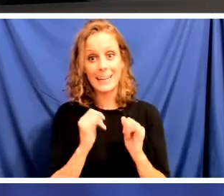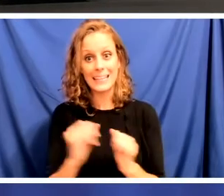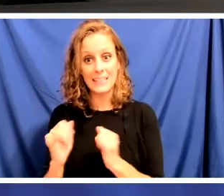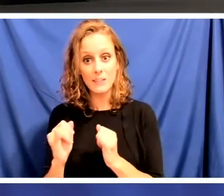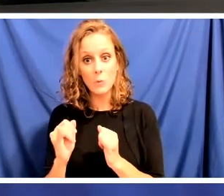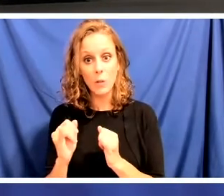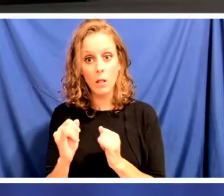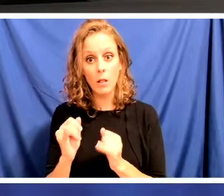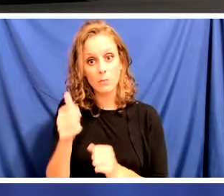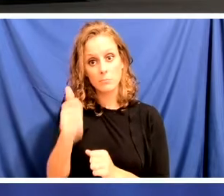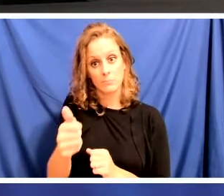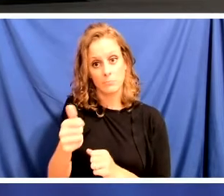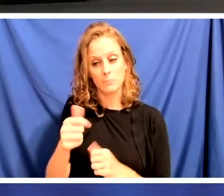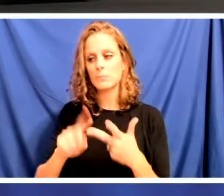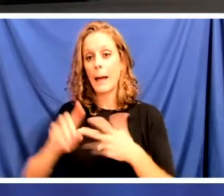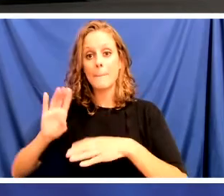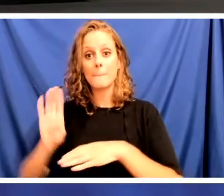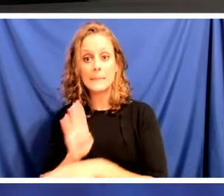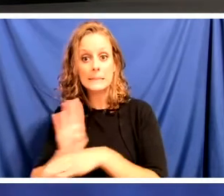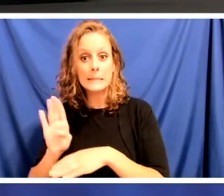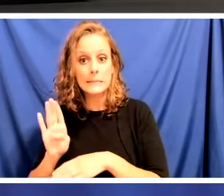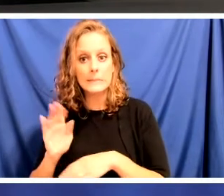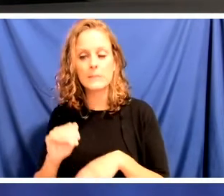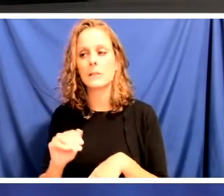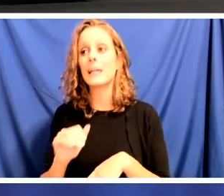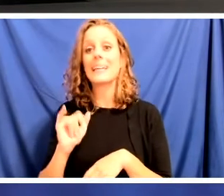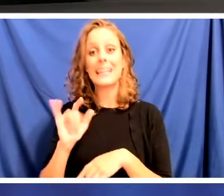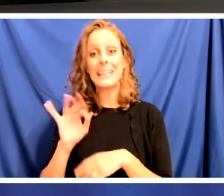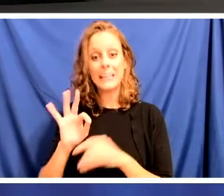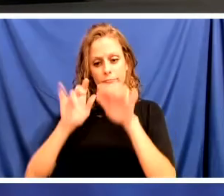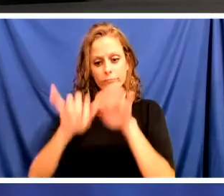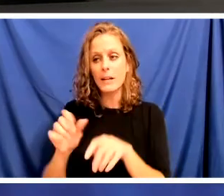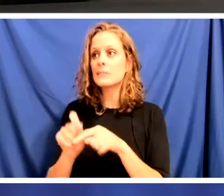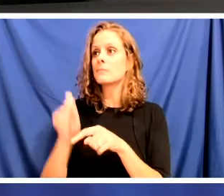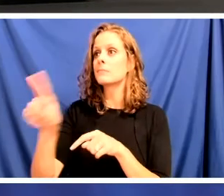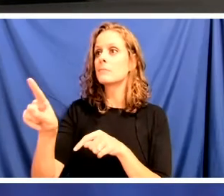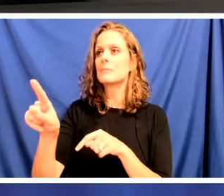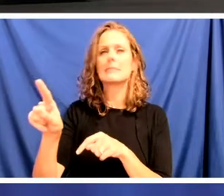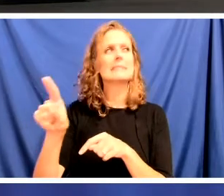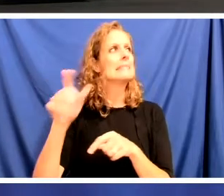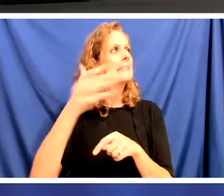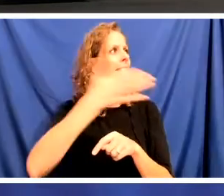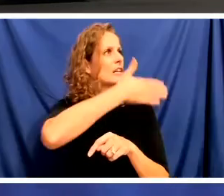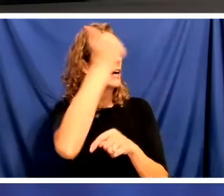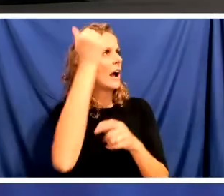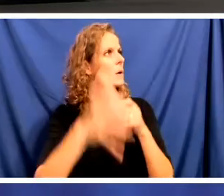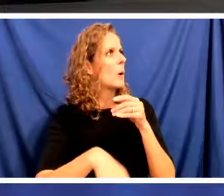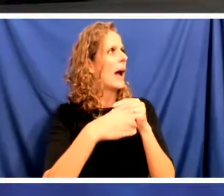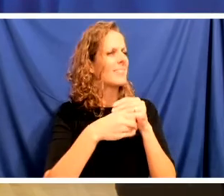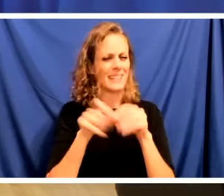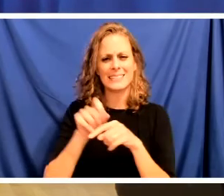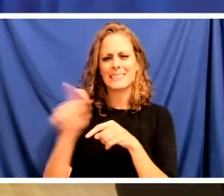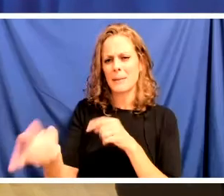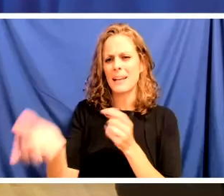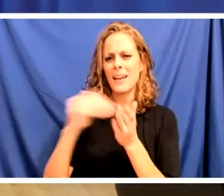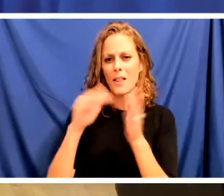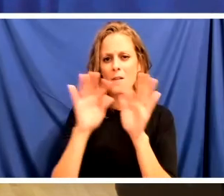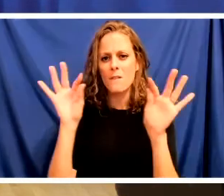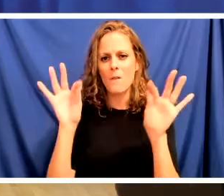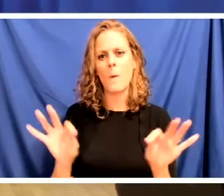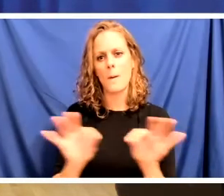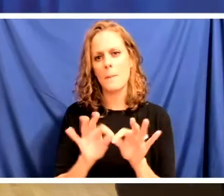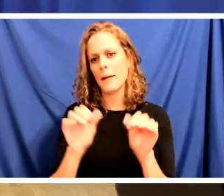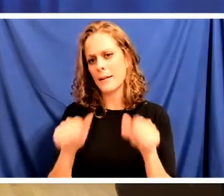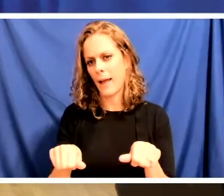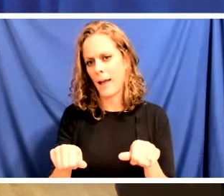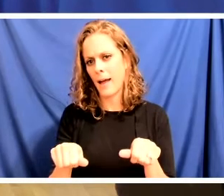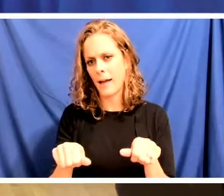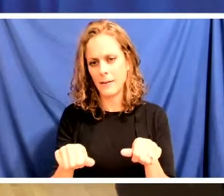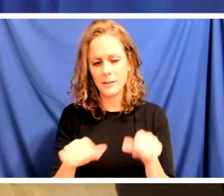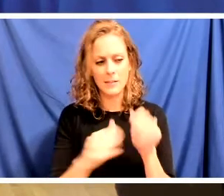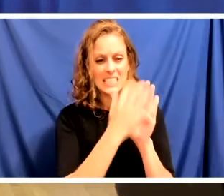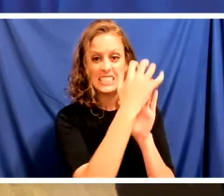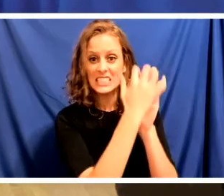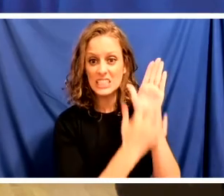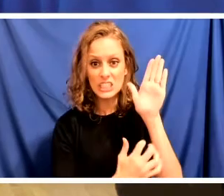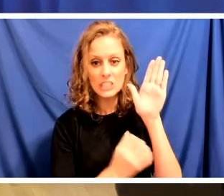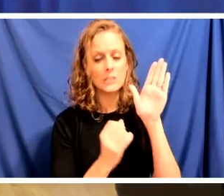SacGov: Multiple times, maybe you forgot, something the first go around you want to submit another one no problem at all you can submit or as much as little as you're like I think that we were hoping for a.